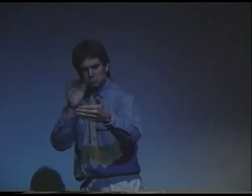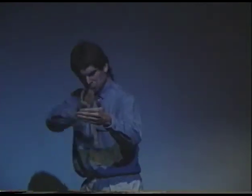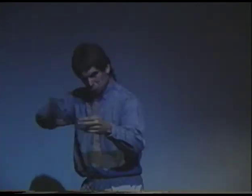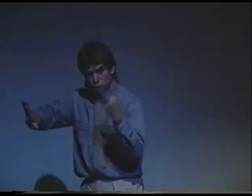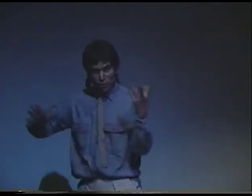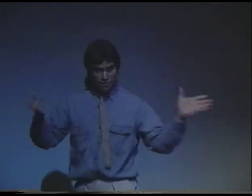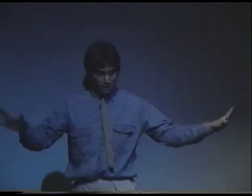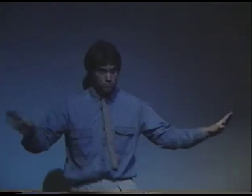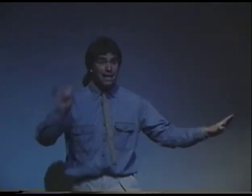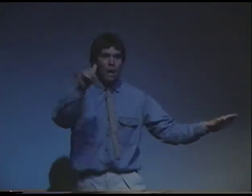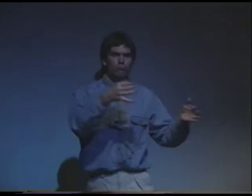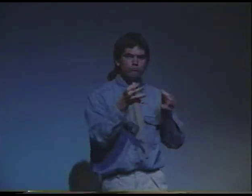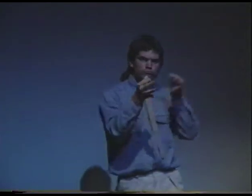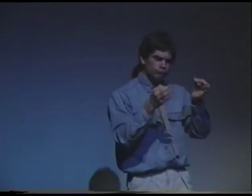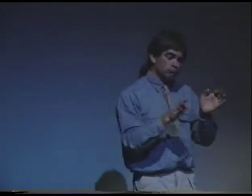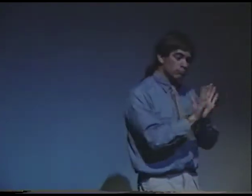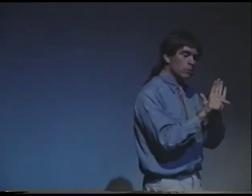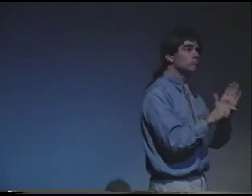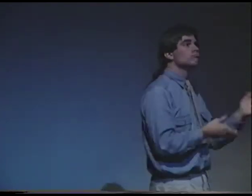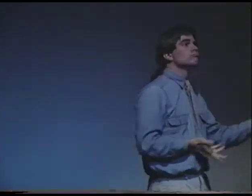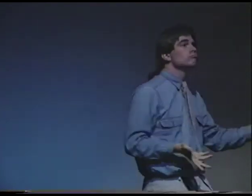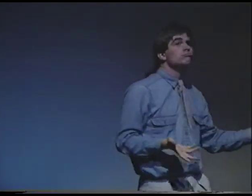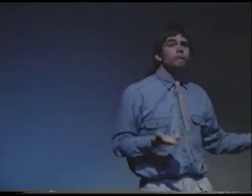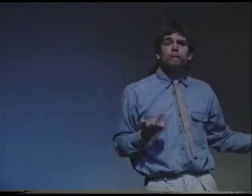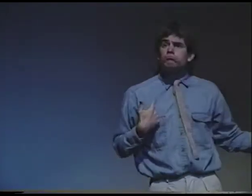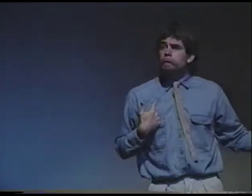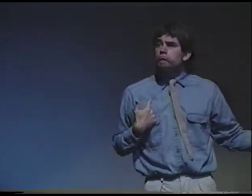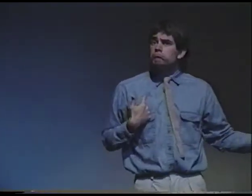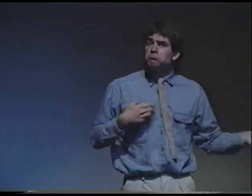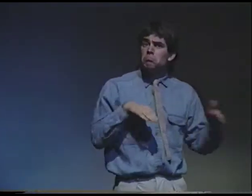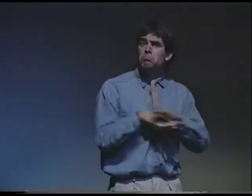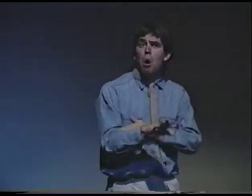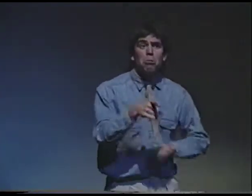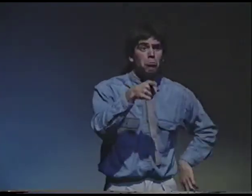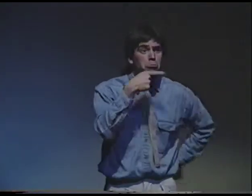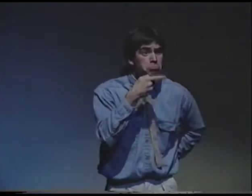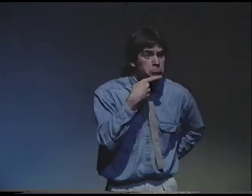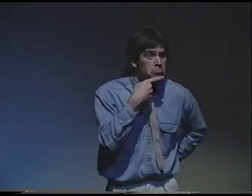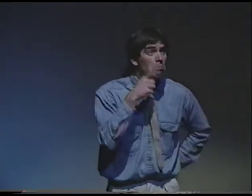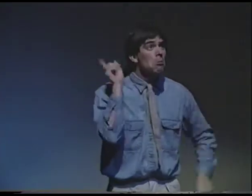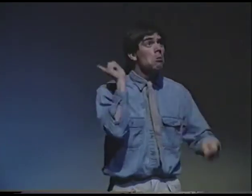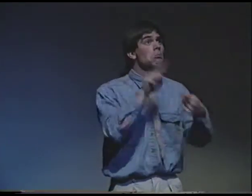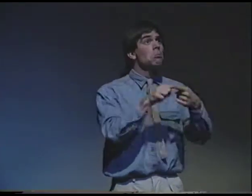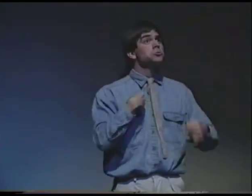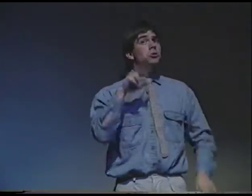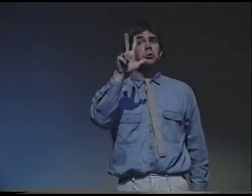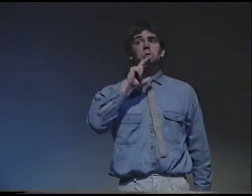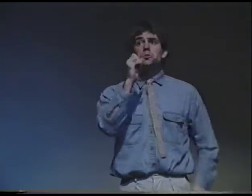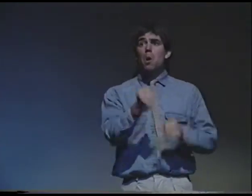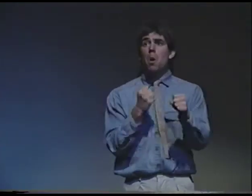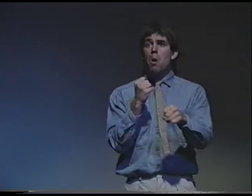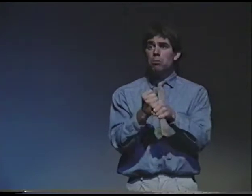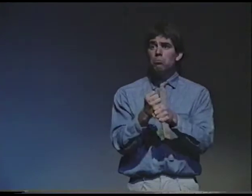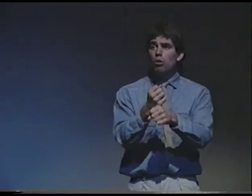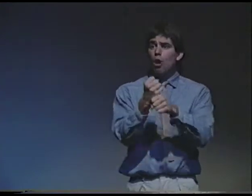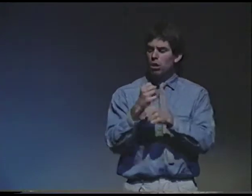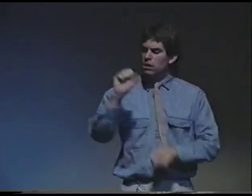my prior experiences that led up to what I am. And I was born hearing.